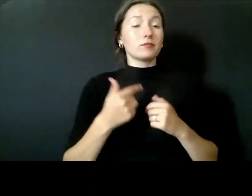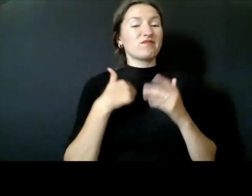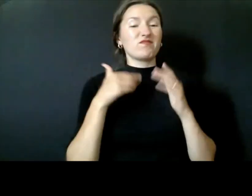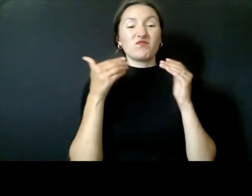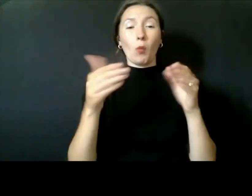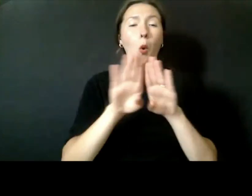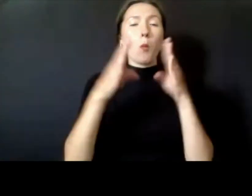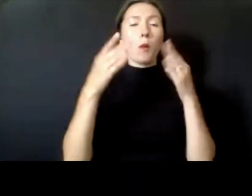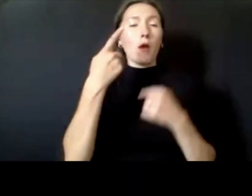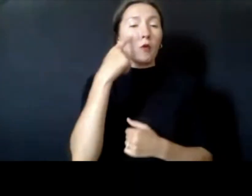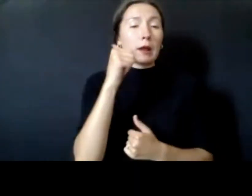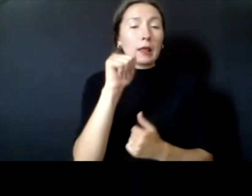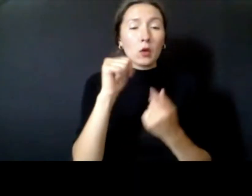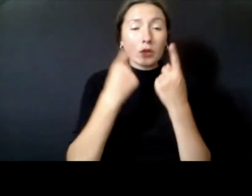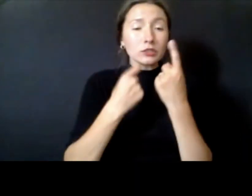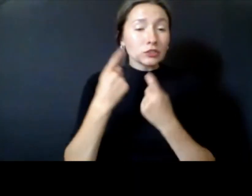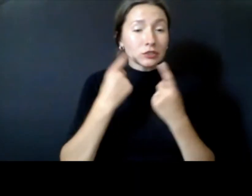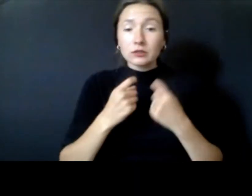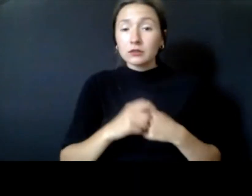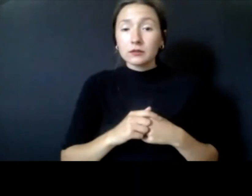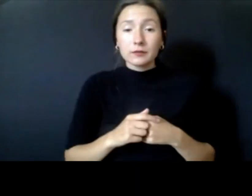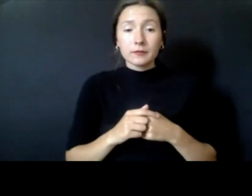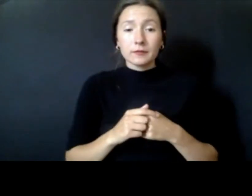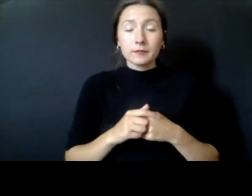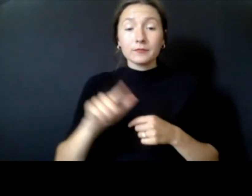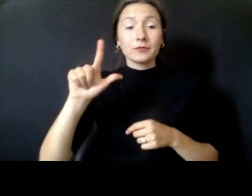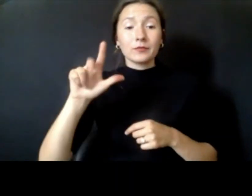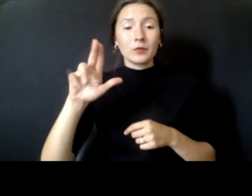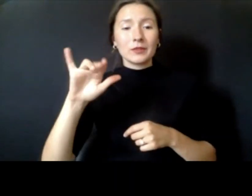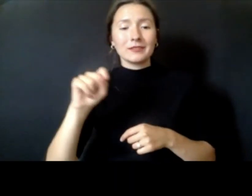all right gwen i have a few questions for you that i can i can read off in the q a